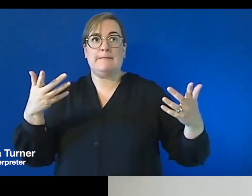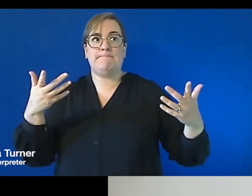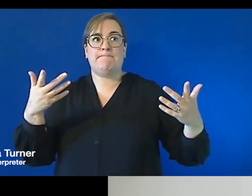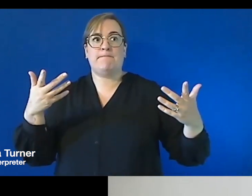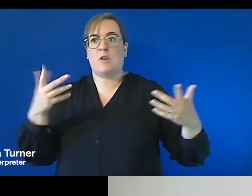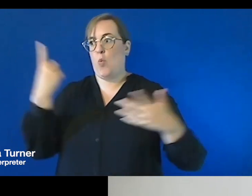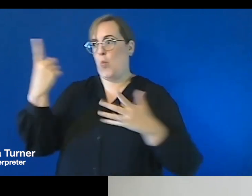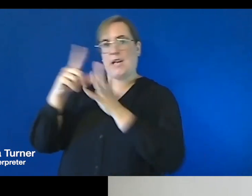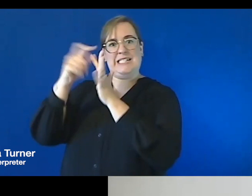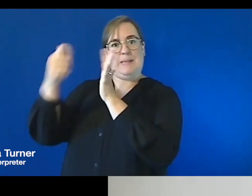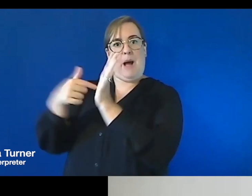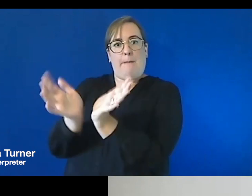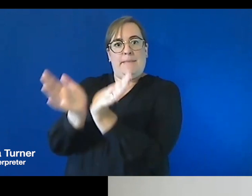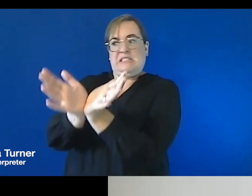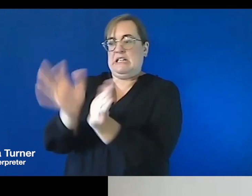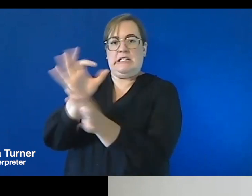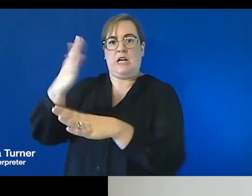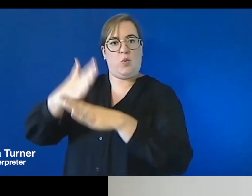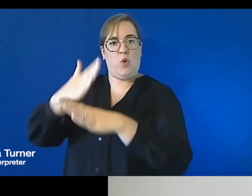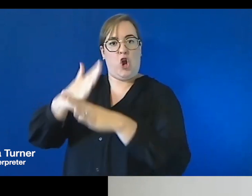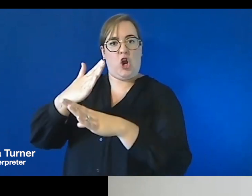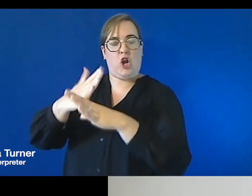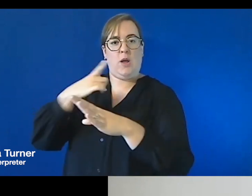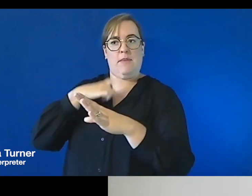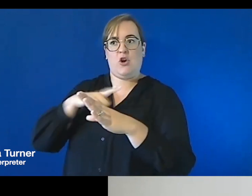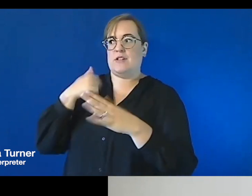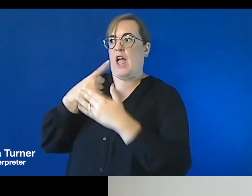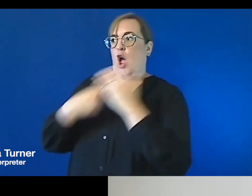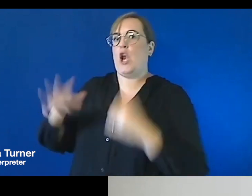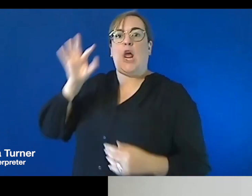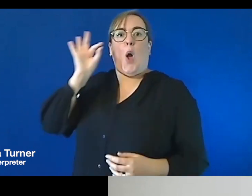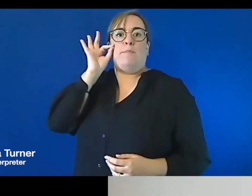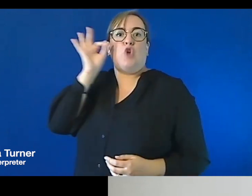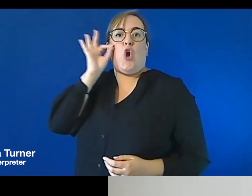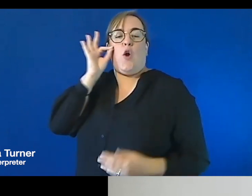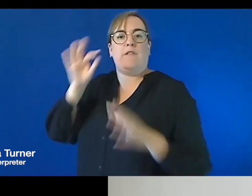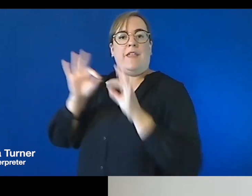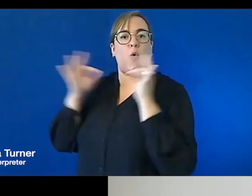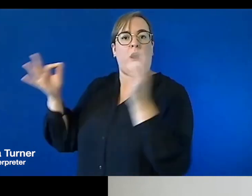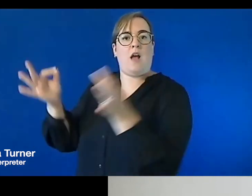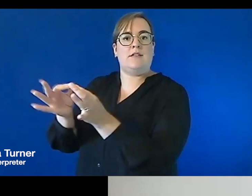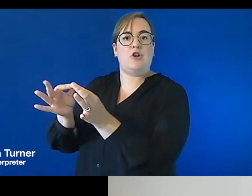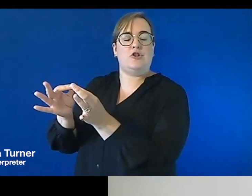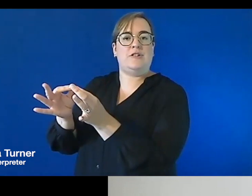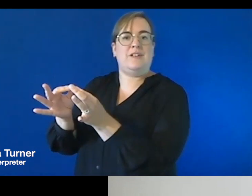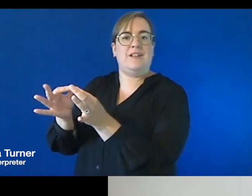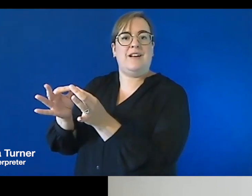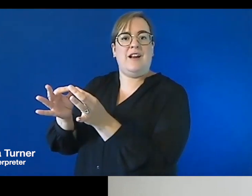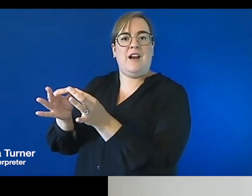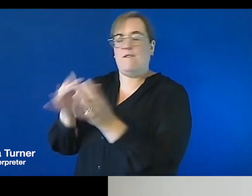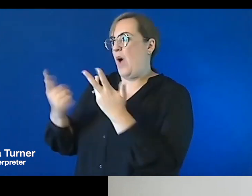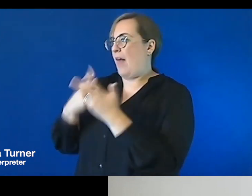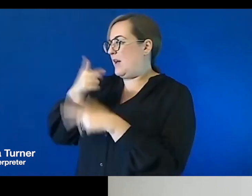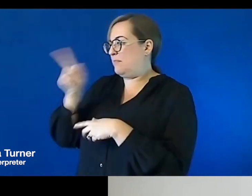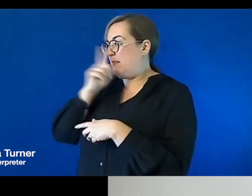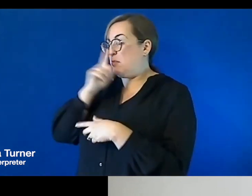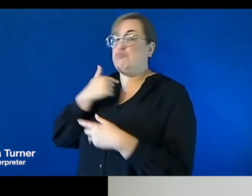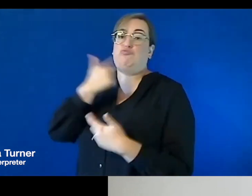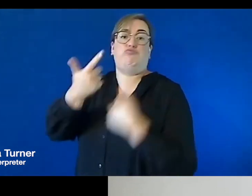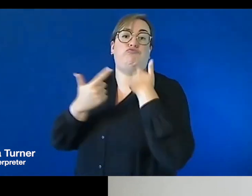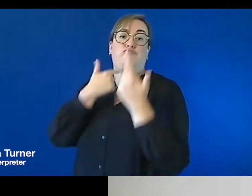of overseers of observers for people for other people who still don't care and that's why we we